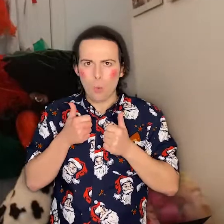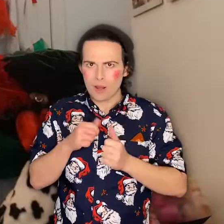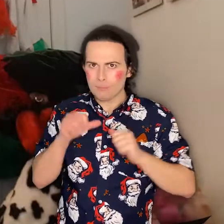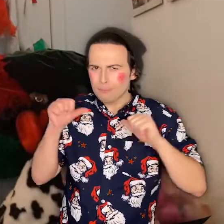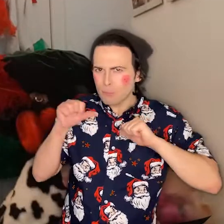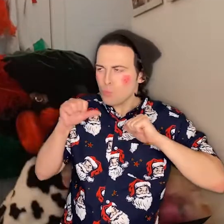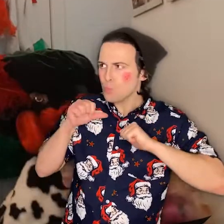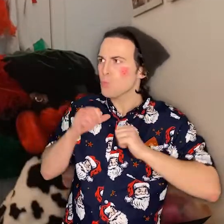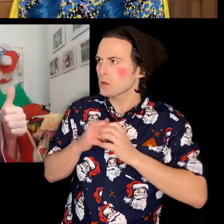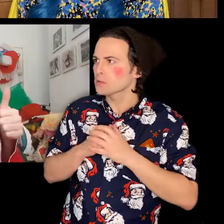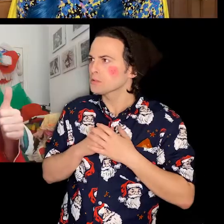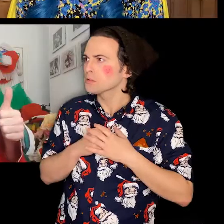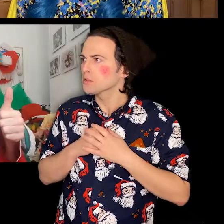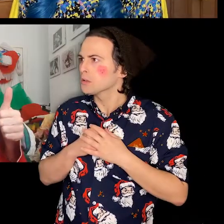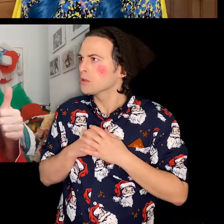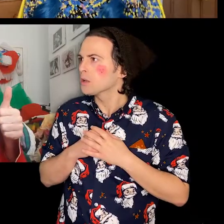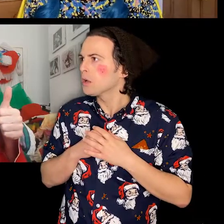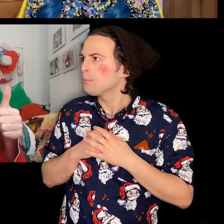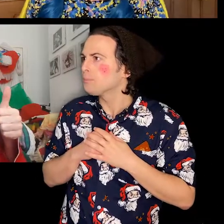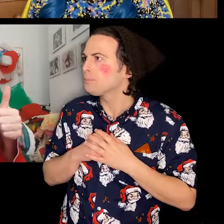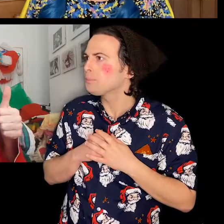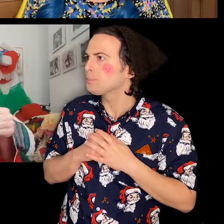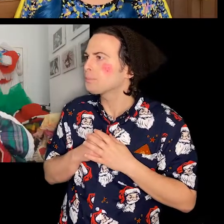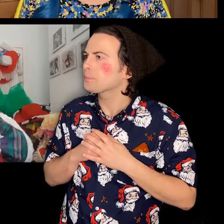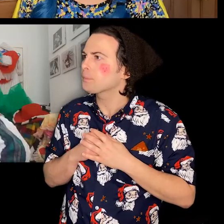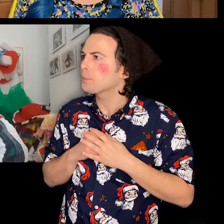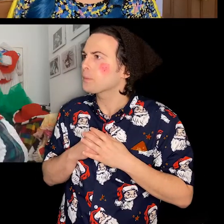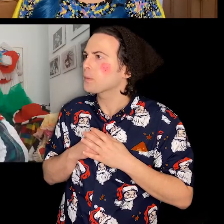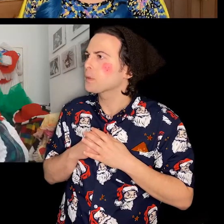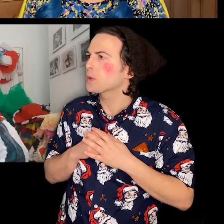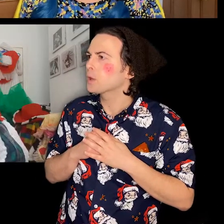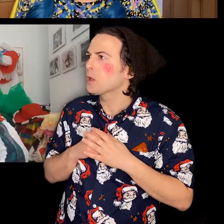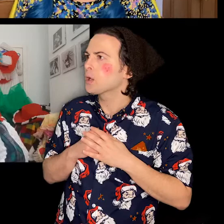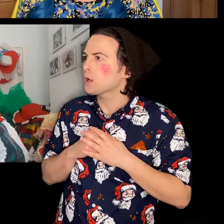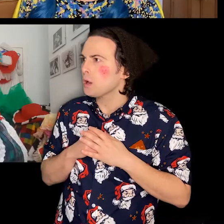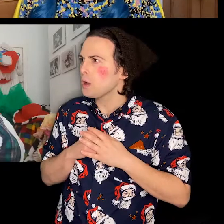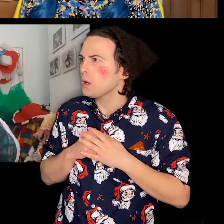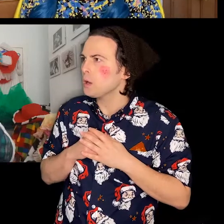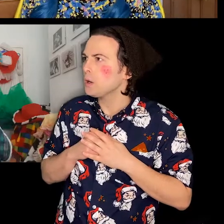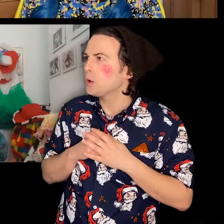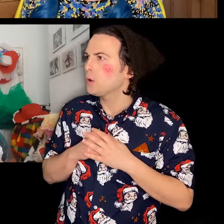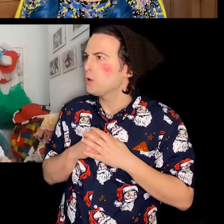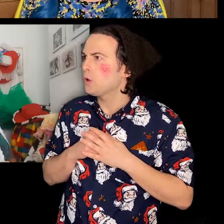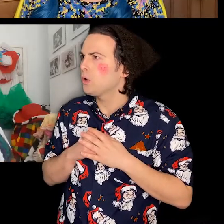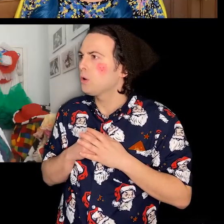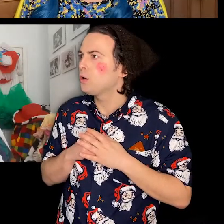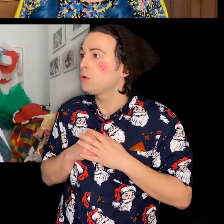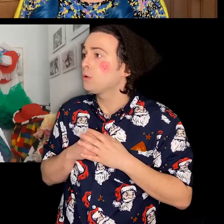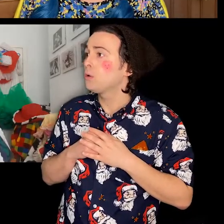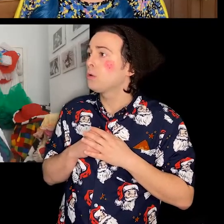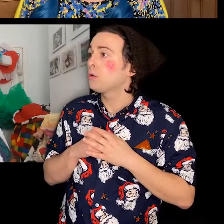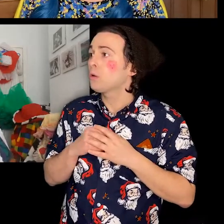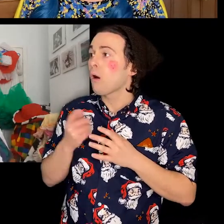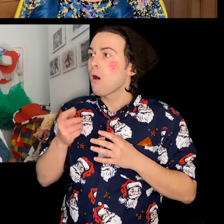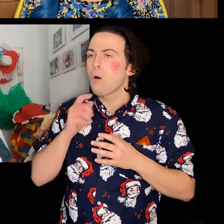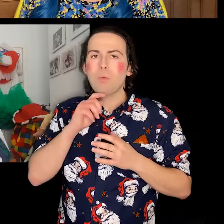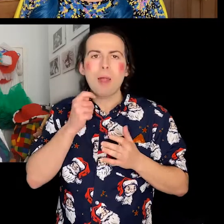Helen – Right girls, I think that’s us done for the day, I’ll get a card for Mother